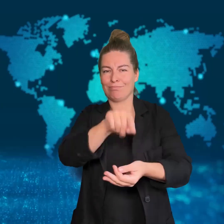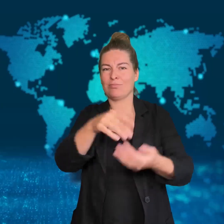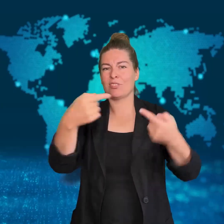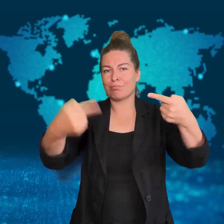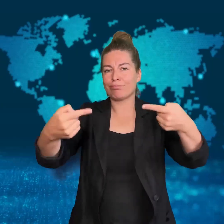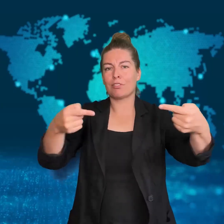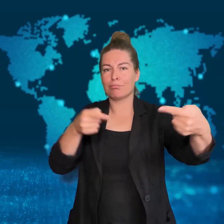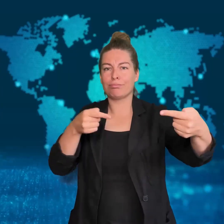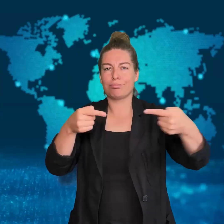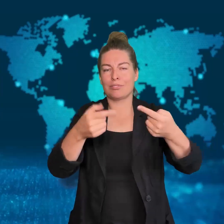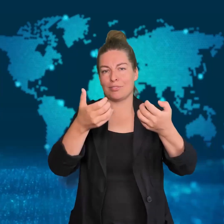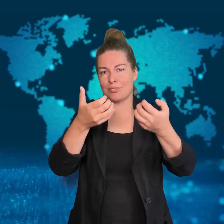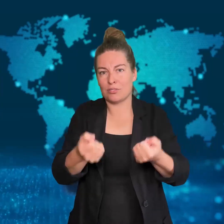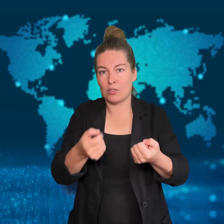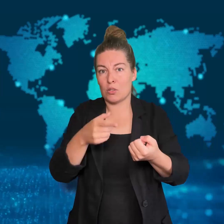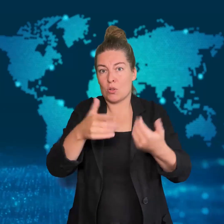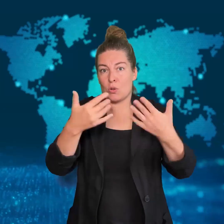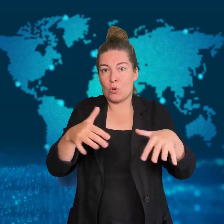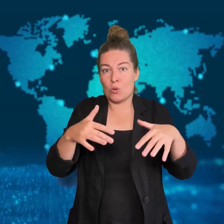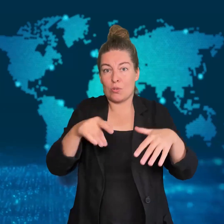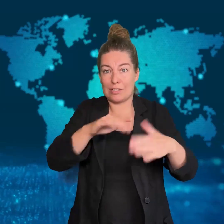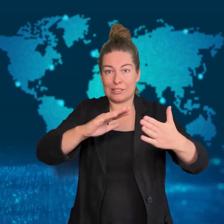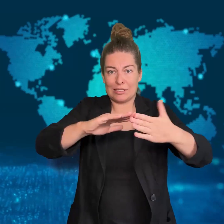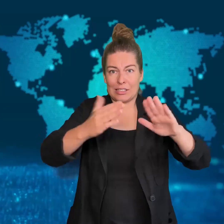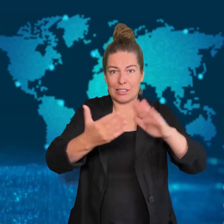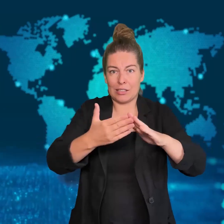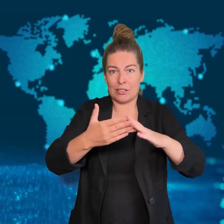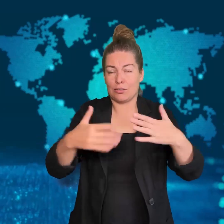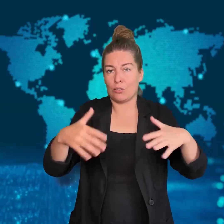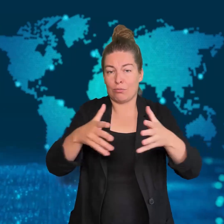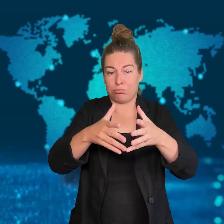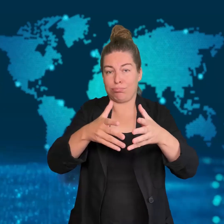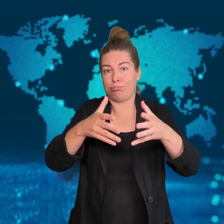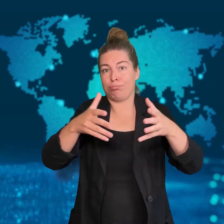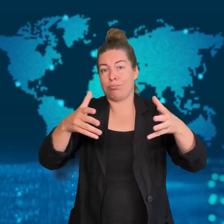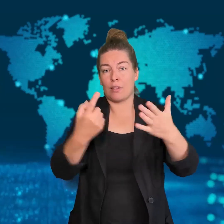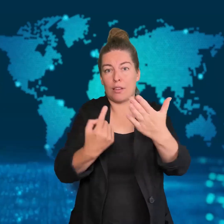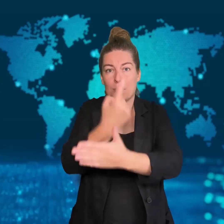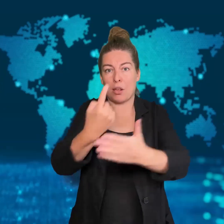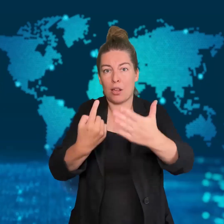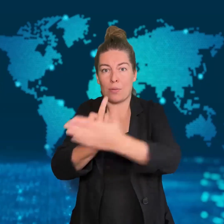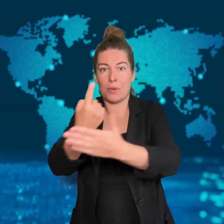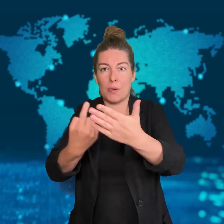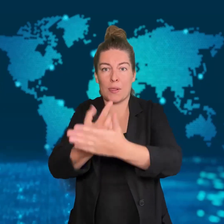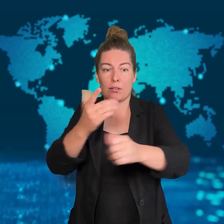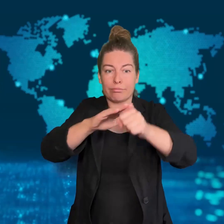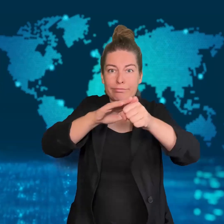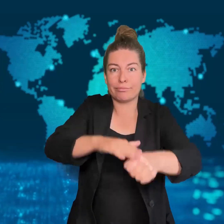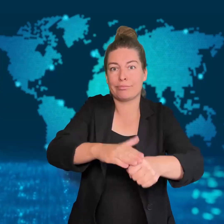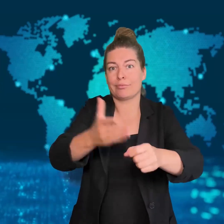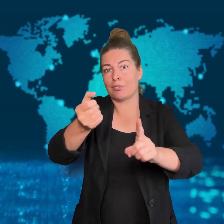There has been a sharp increase in the number of antisemitic incidents in the city.